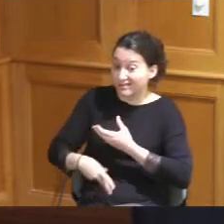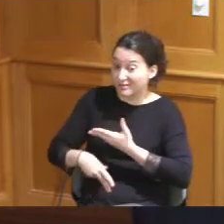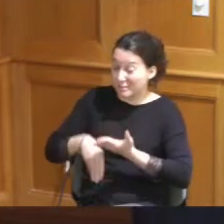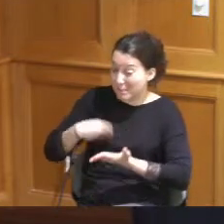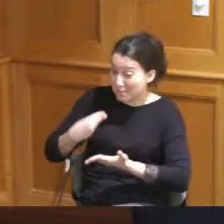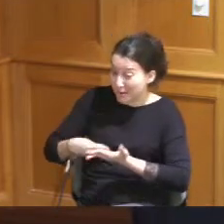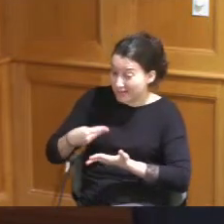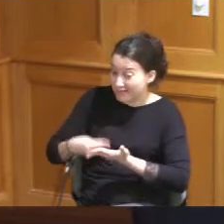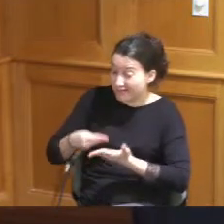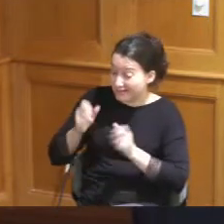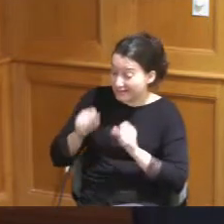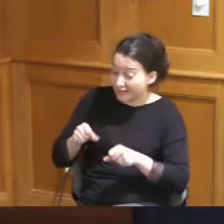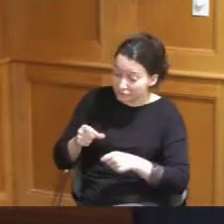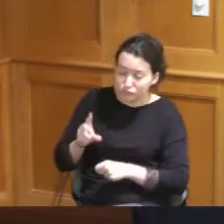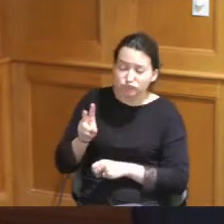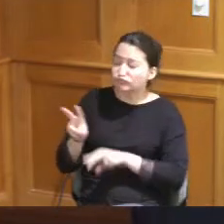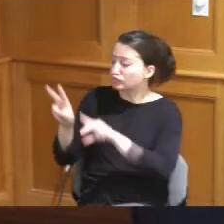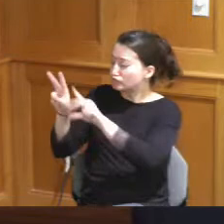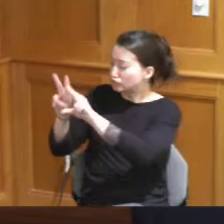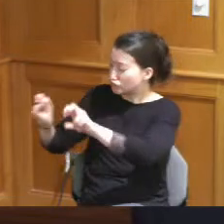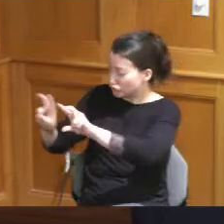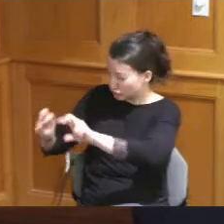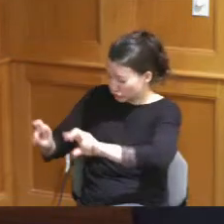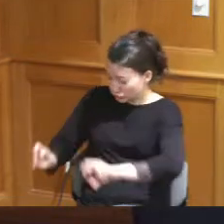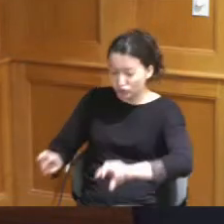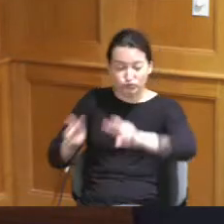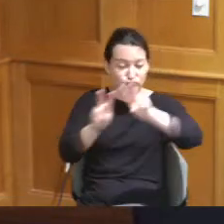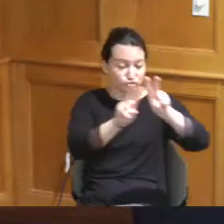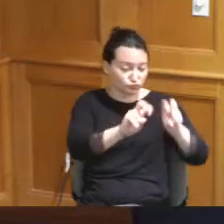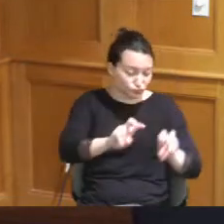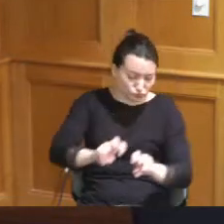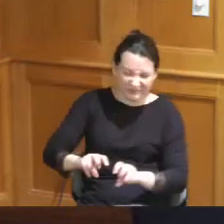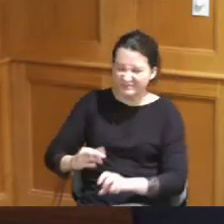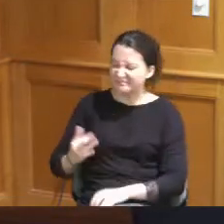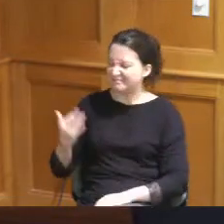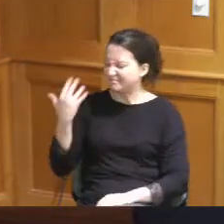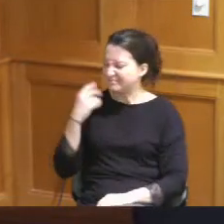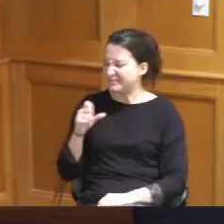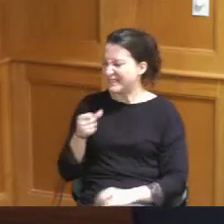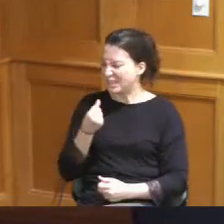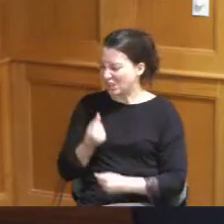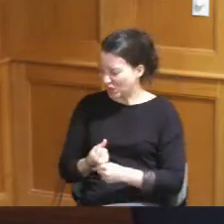to invest in so we've looked at that in the past going back almost a decade or so ago we looked at